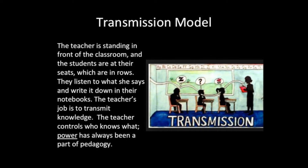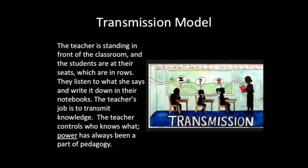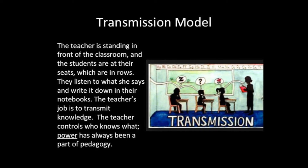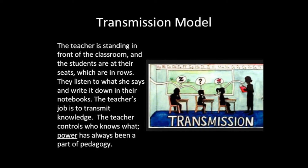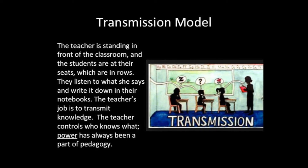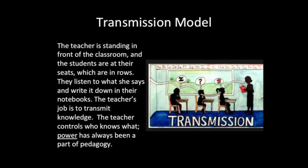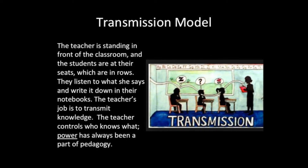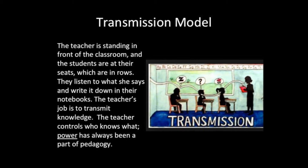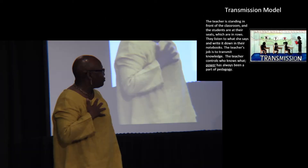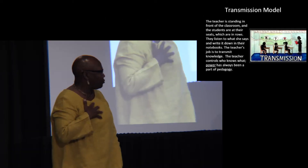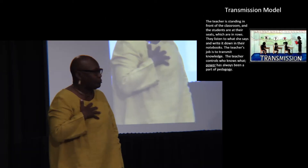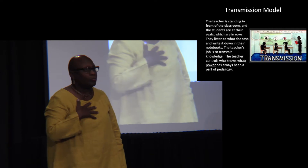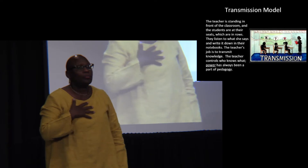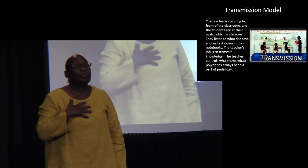and the third is the transformative model.